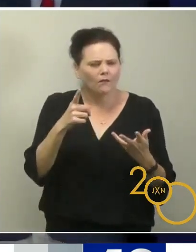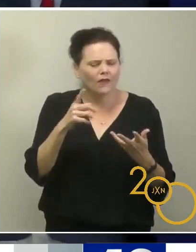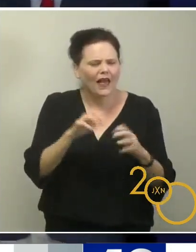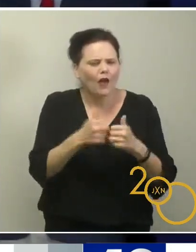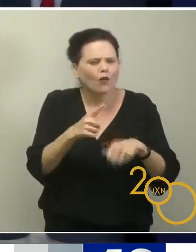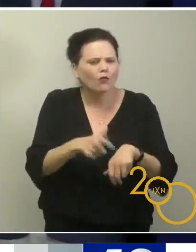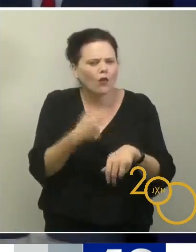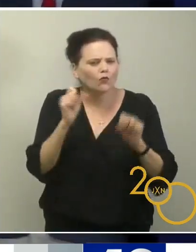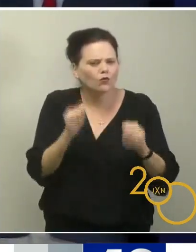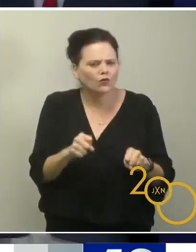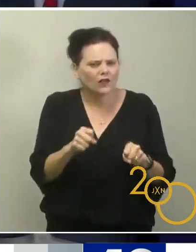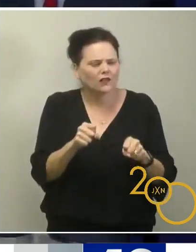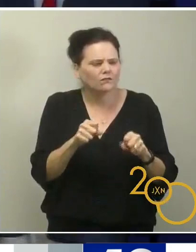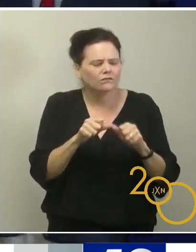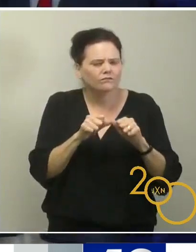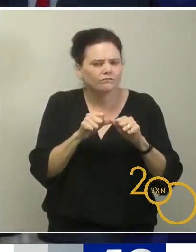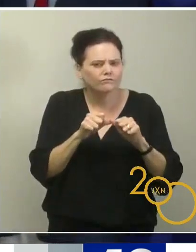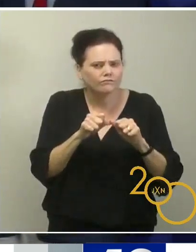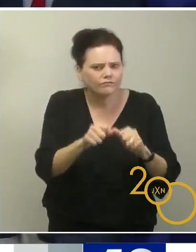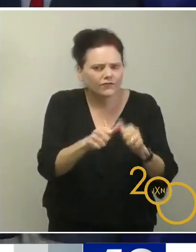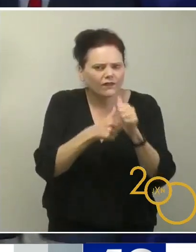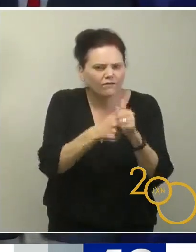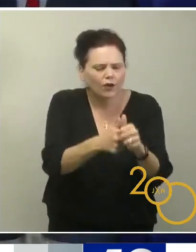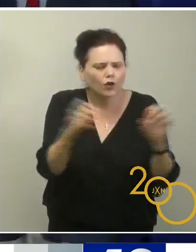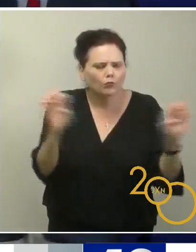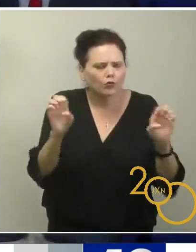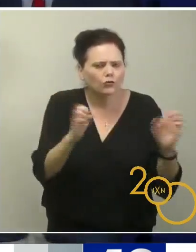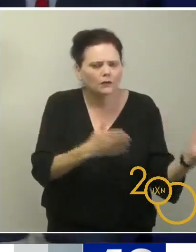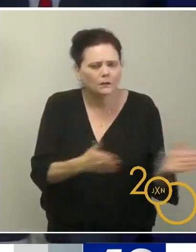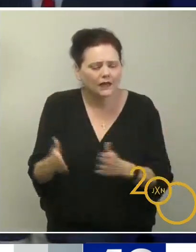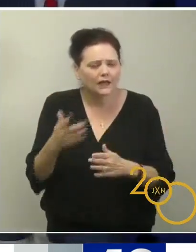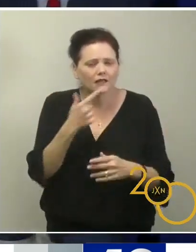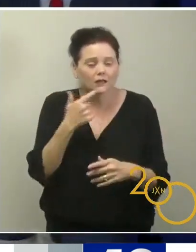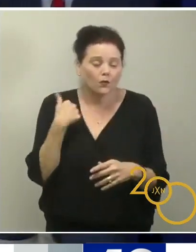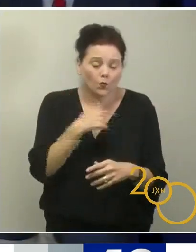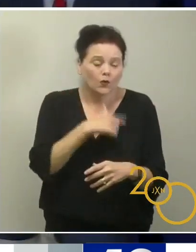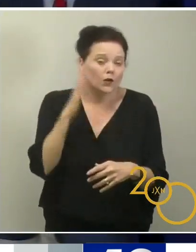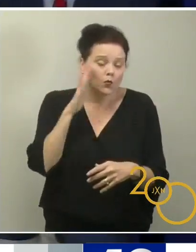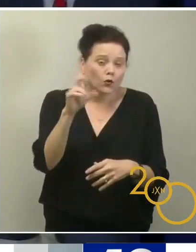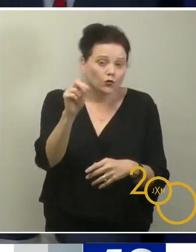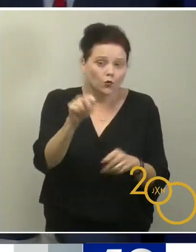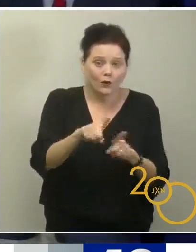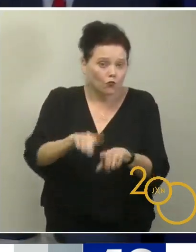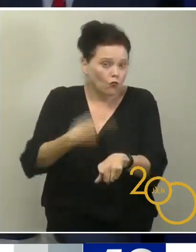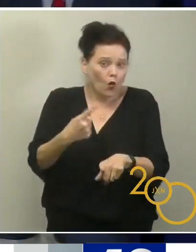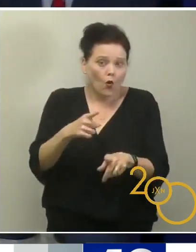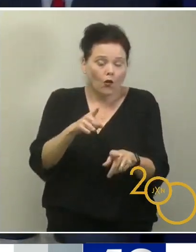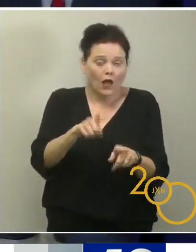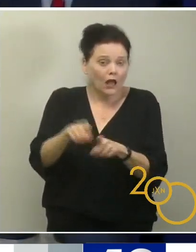ARE LOW WE WILL EXPERIENCE AN ABILITY TO FLUSH OR LACK OF WATER PRESSURE AND A LOT OF THE CITY PARKS OR MORE QUESTION FOLLOWING UP. HOW LONG CAN THE CITY OPERATE WITHOUT RUNNING WATER DISTRIBUTE WATER AT THE WAY